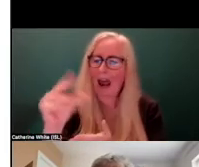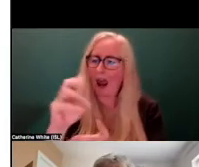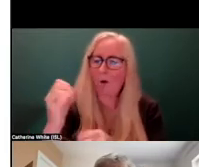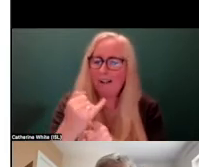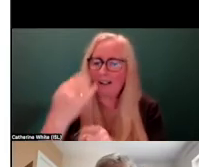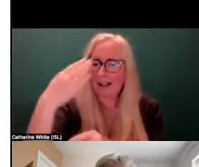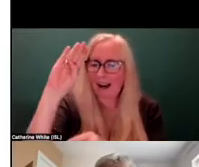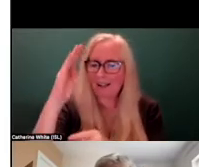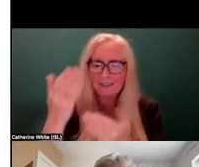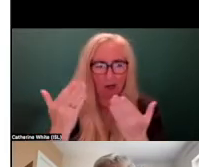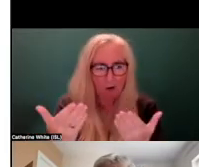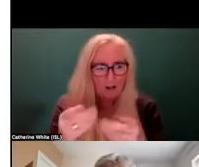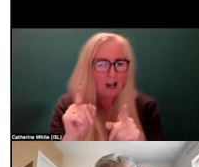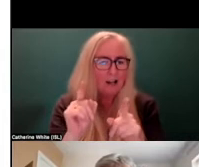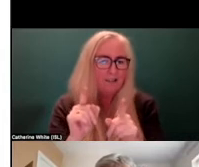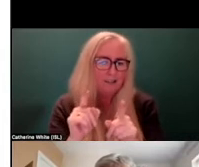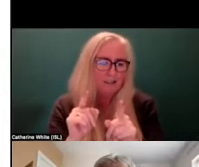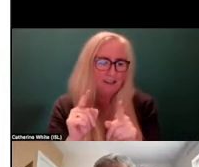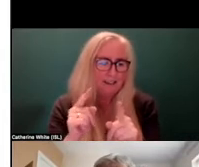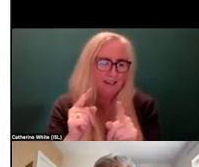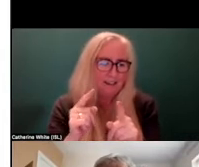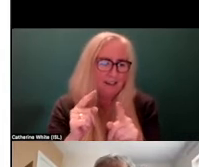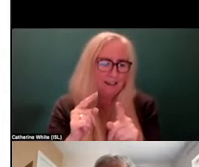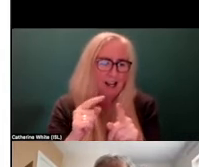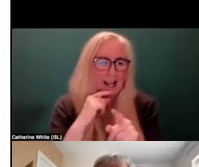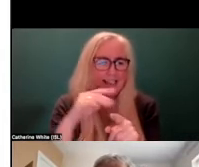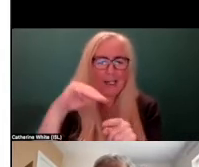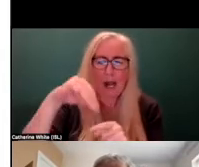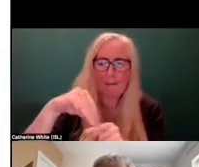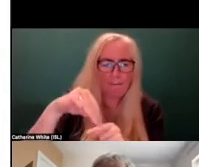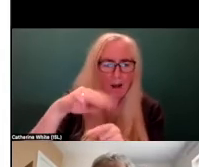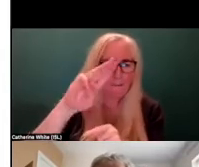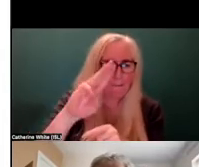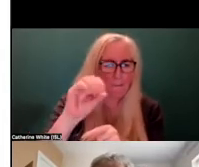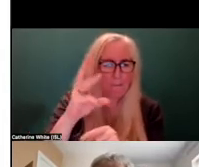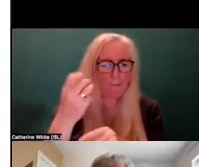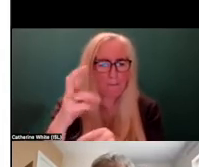at the moment, and was also at the centre of a cross-border project called Empower.